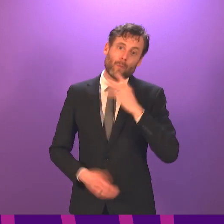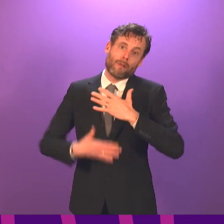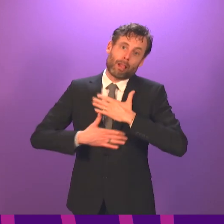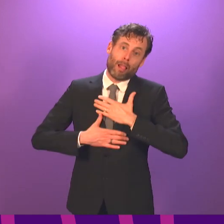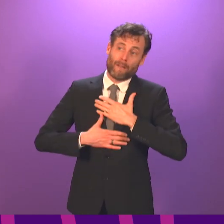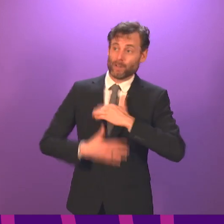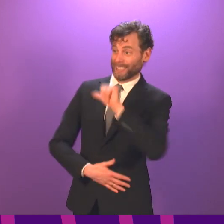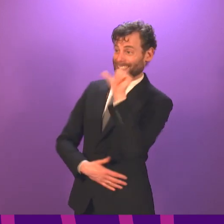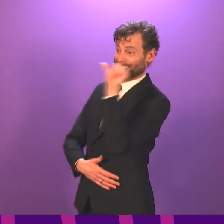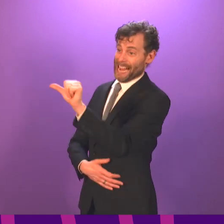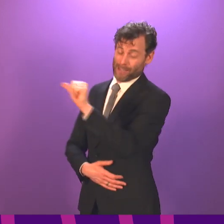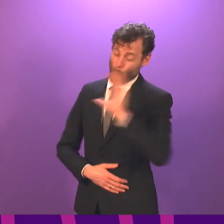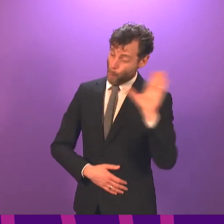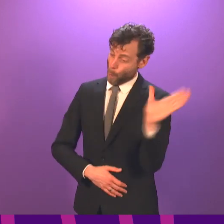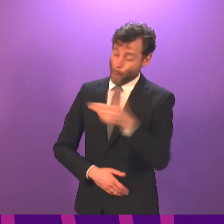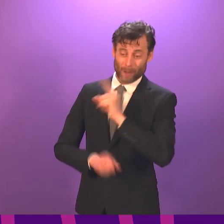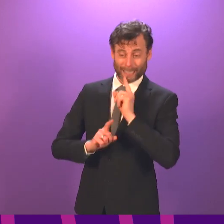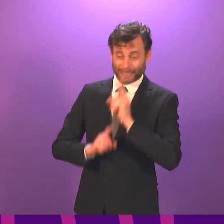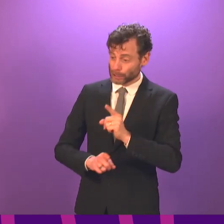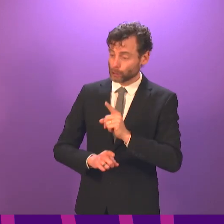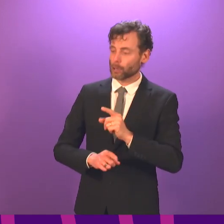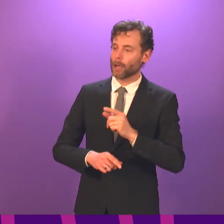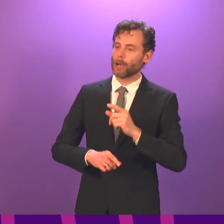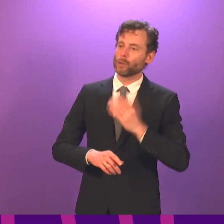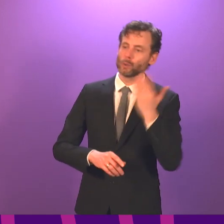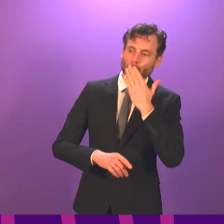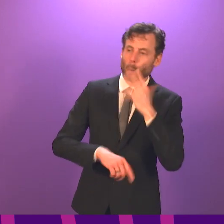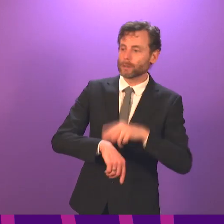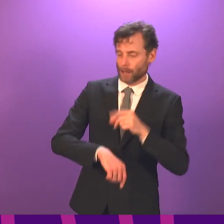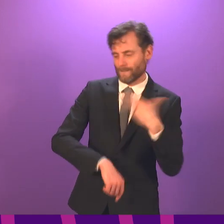to every request that is made for priority vaccination, if I were to accede to that request